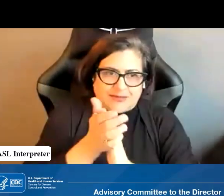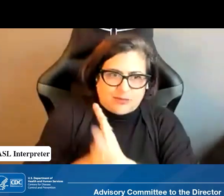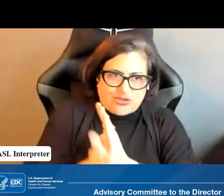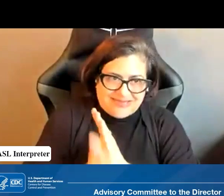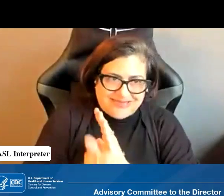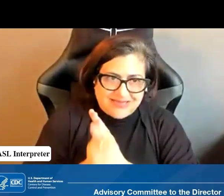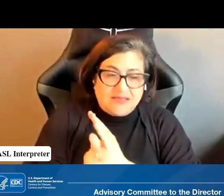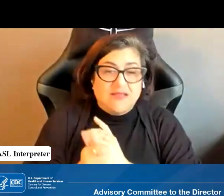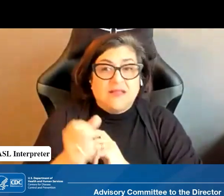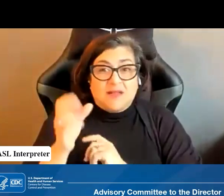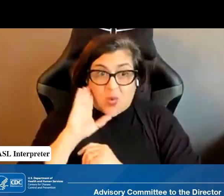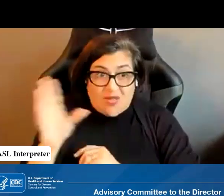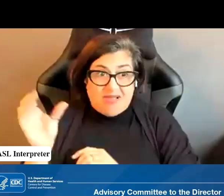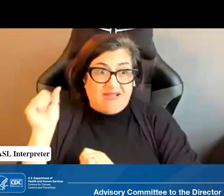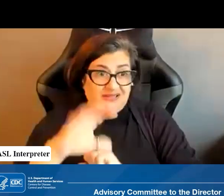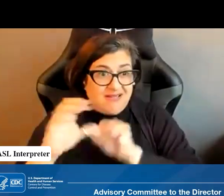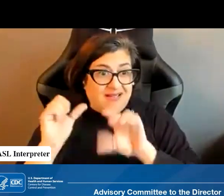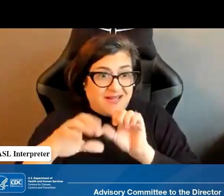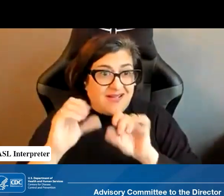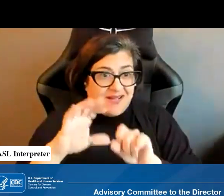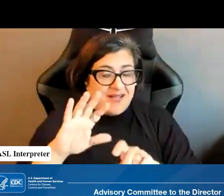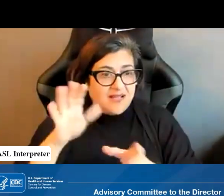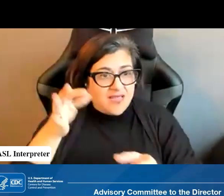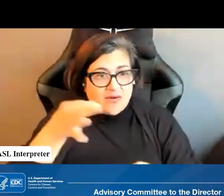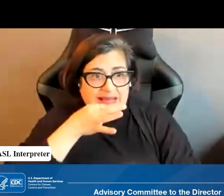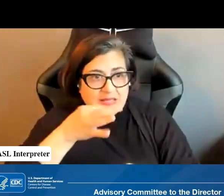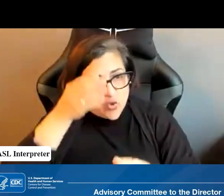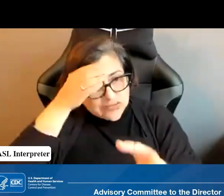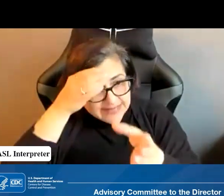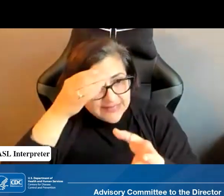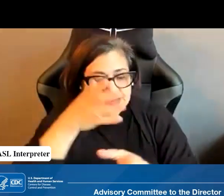but will give a lot of credibility to the workgroup that we truly are listening